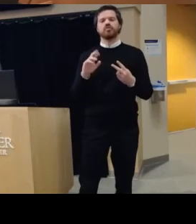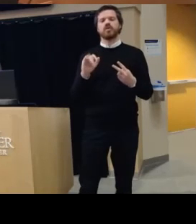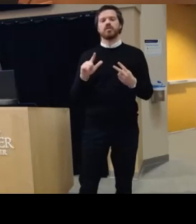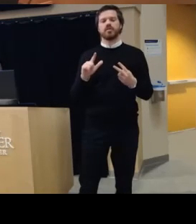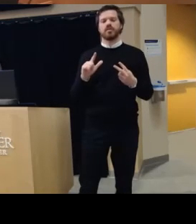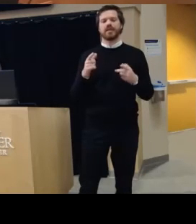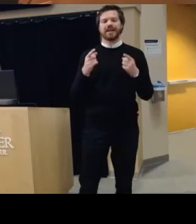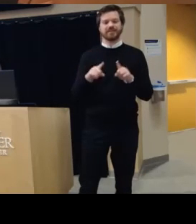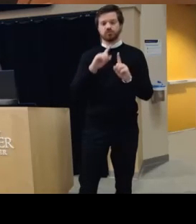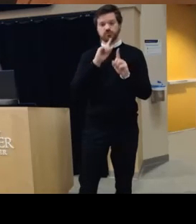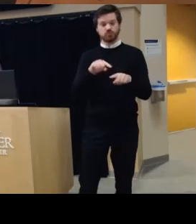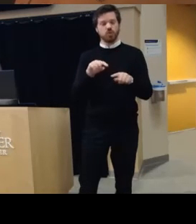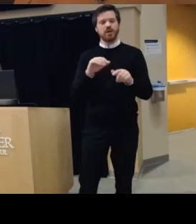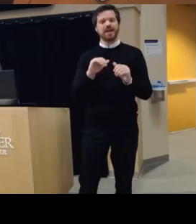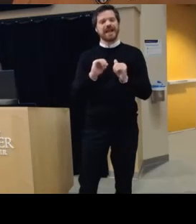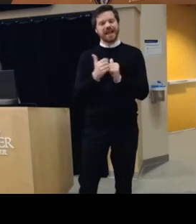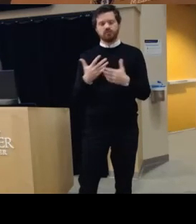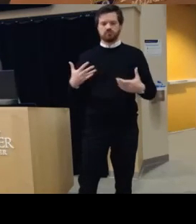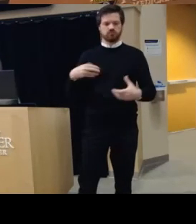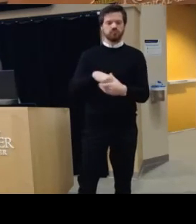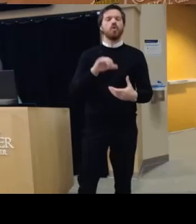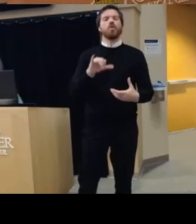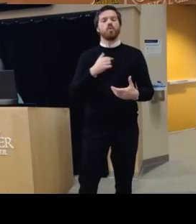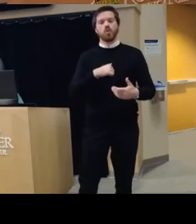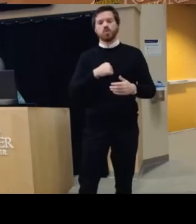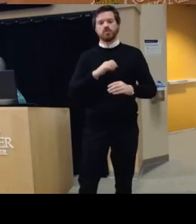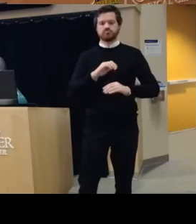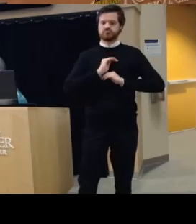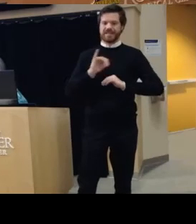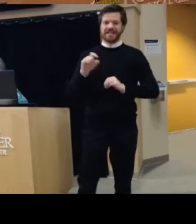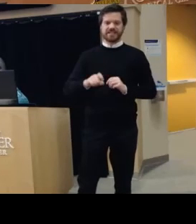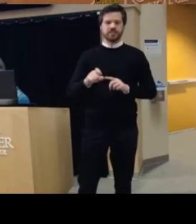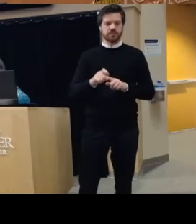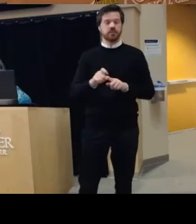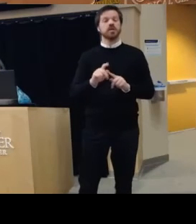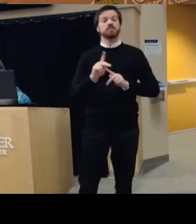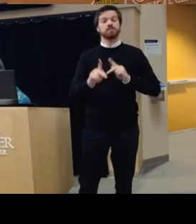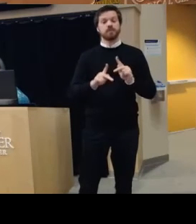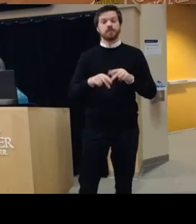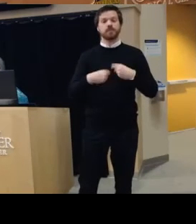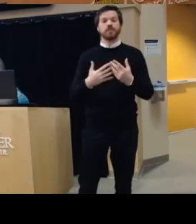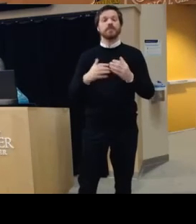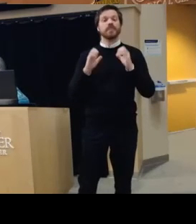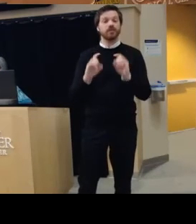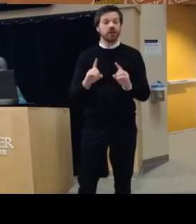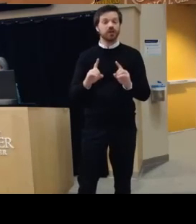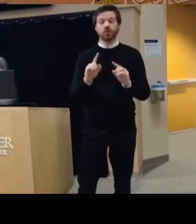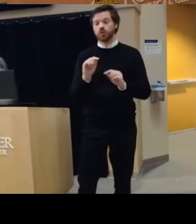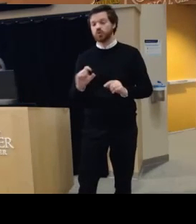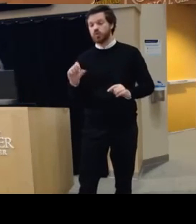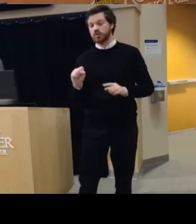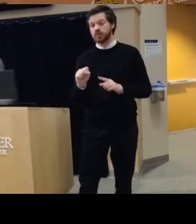embodiments of how we can fulfill that goal of getting people education and tools out to where